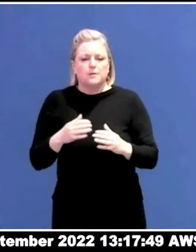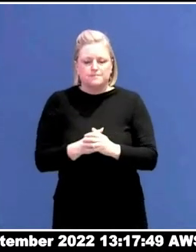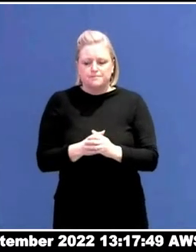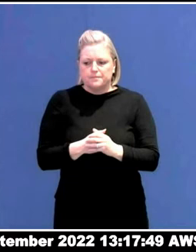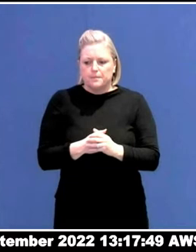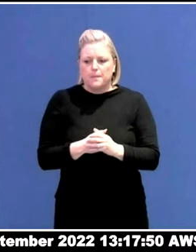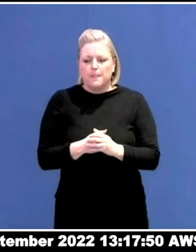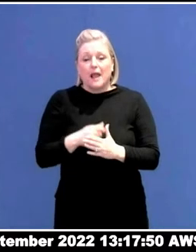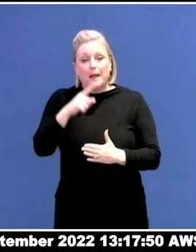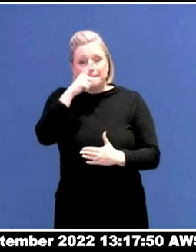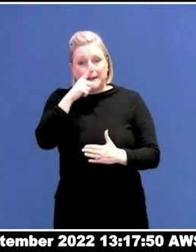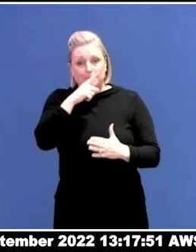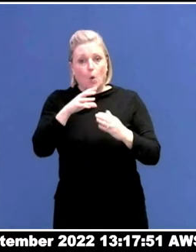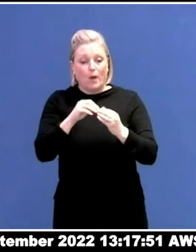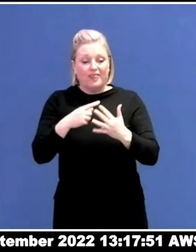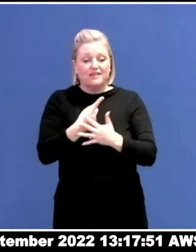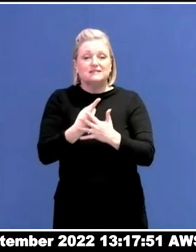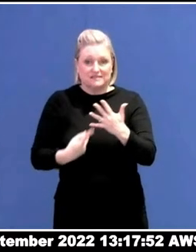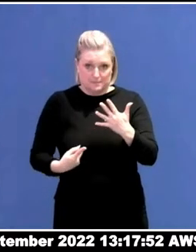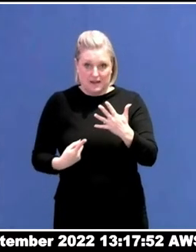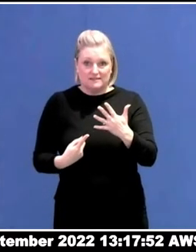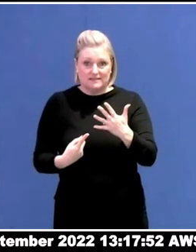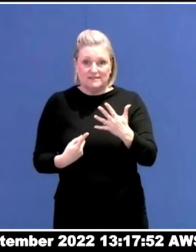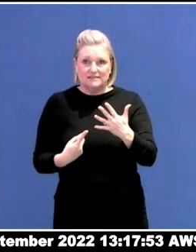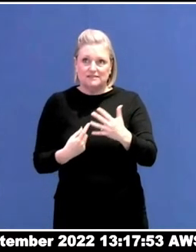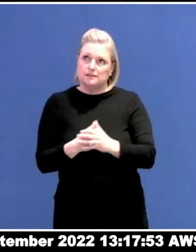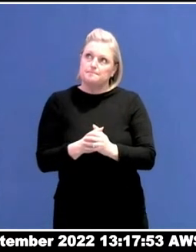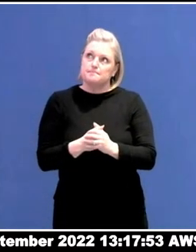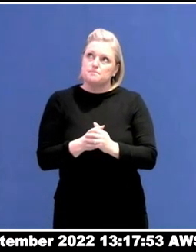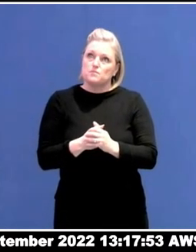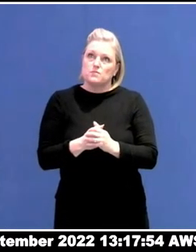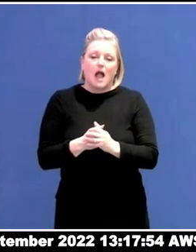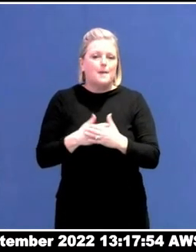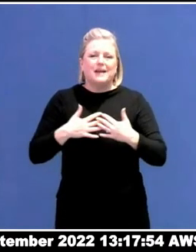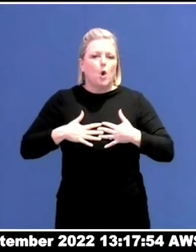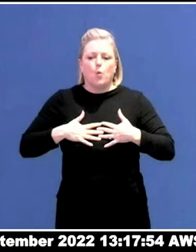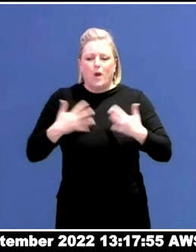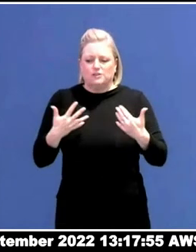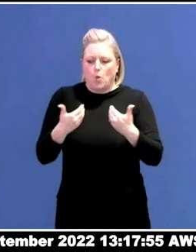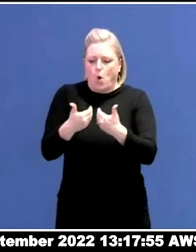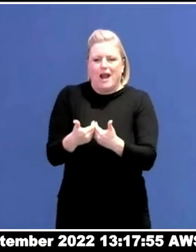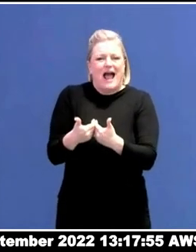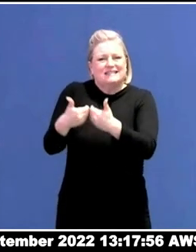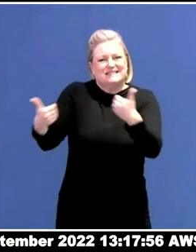We cannot have a separate discriminatory or segregated system when it comes to prisoners